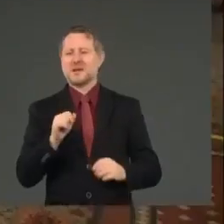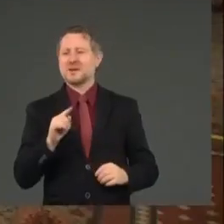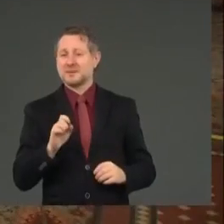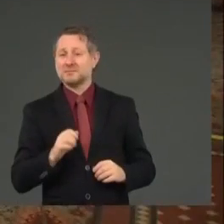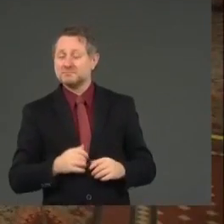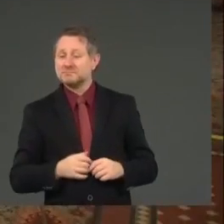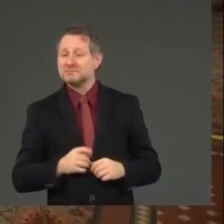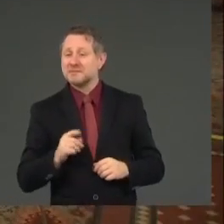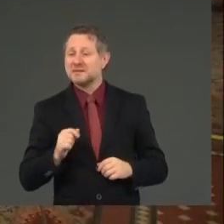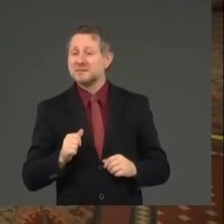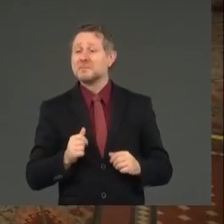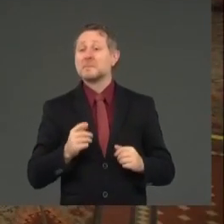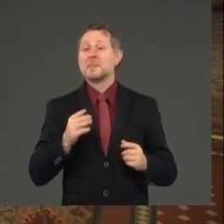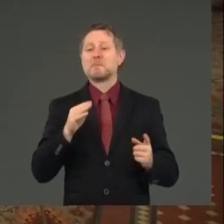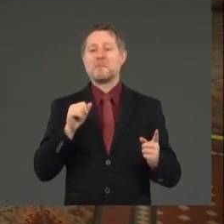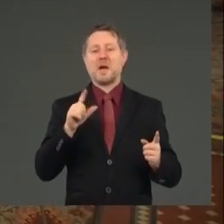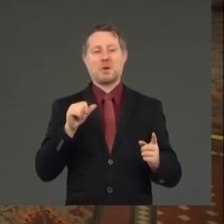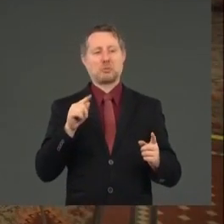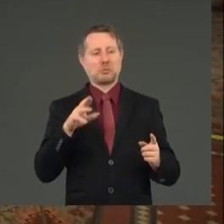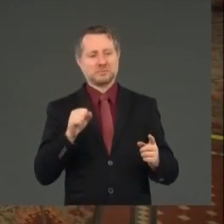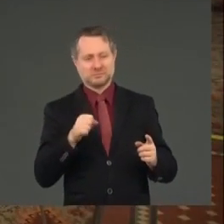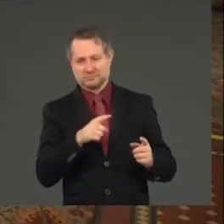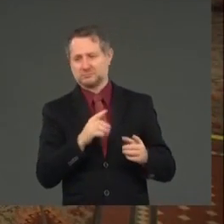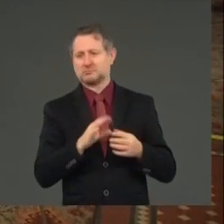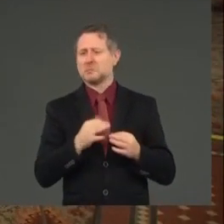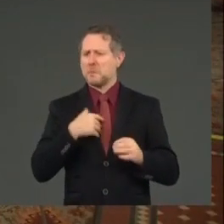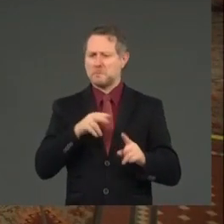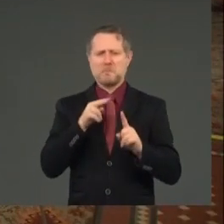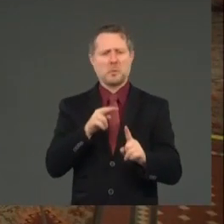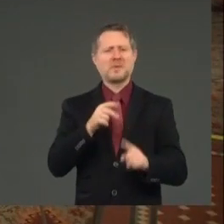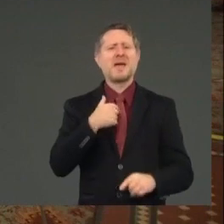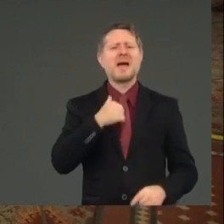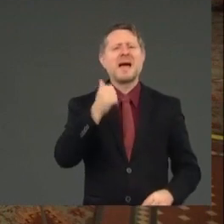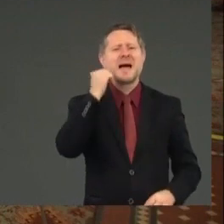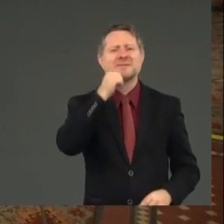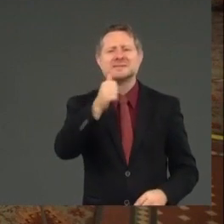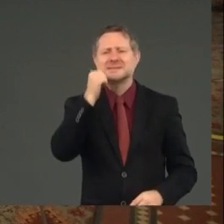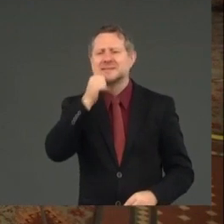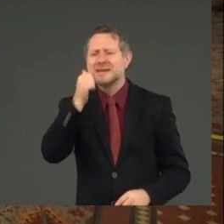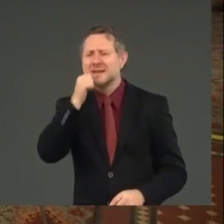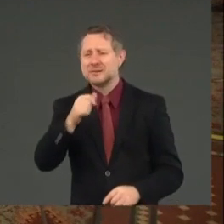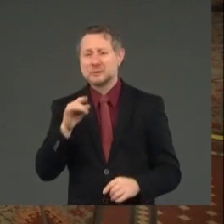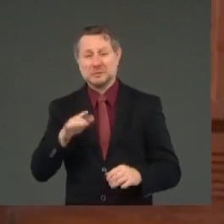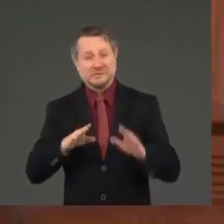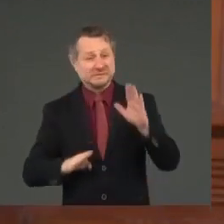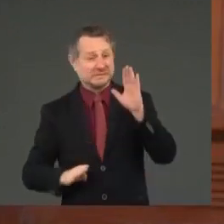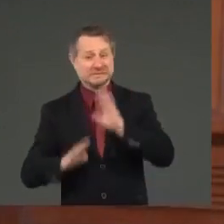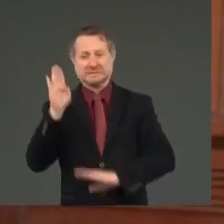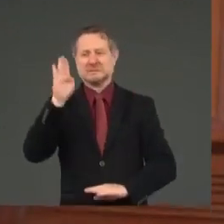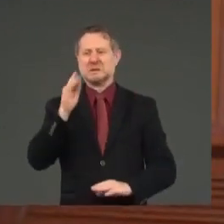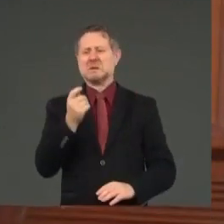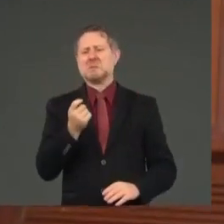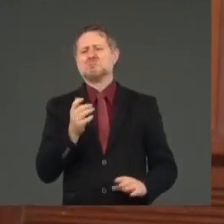BUT THOSE ARE THE DATA THAT WE WILL BE LOOKING AT. HAVE YOU SEEN ANYTHING THERE?